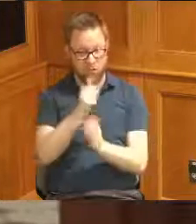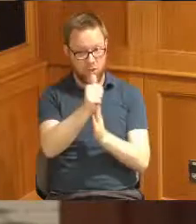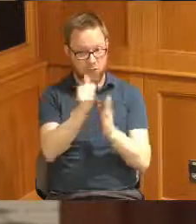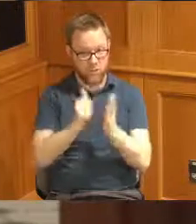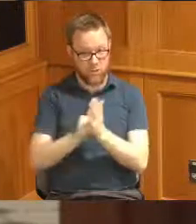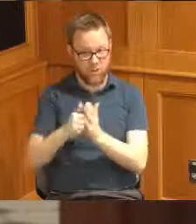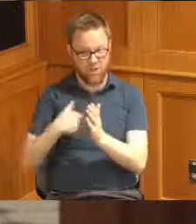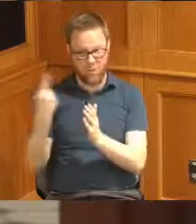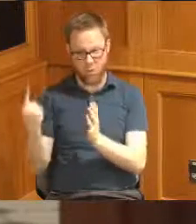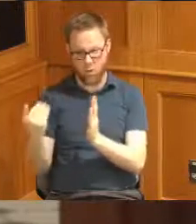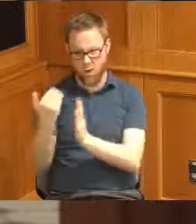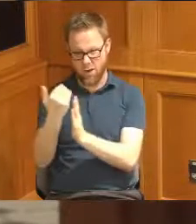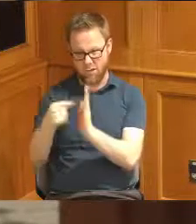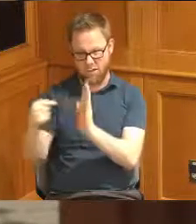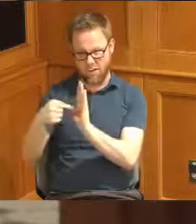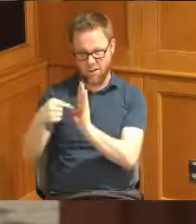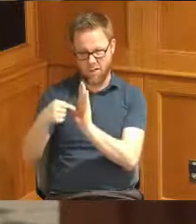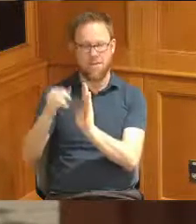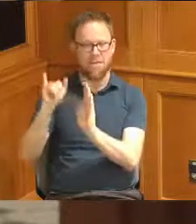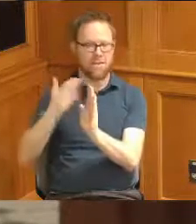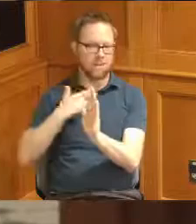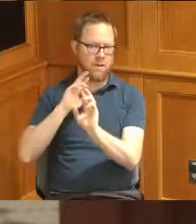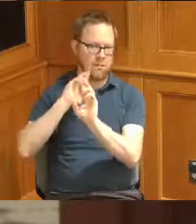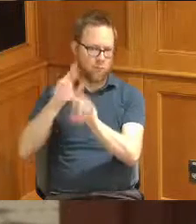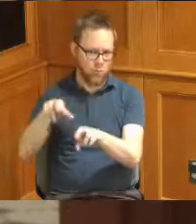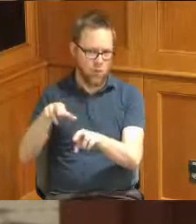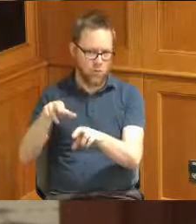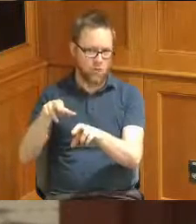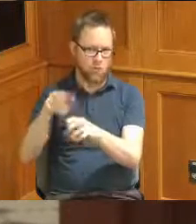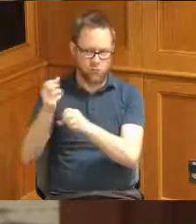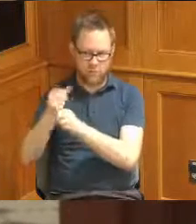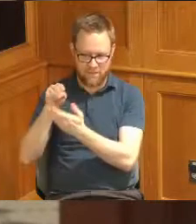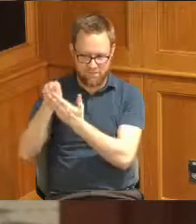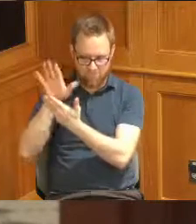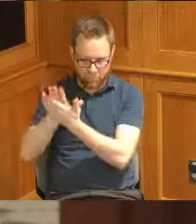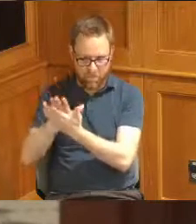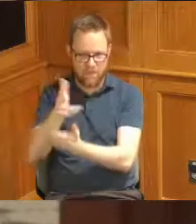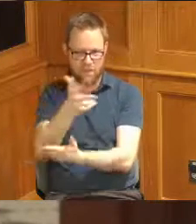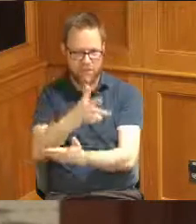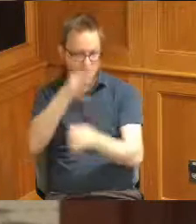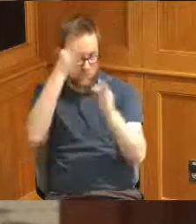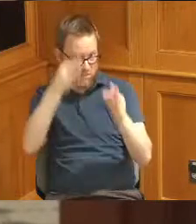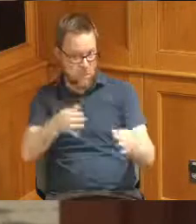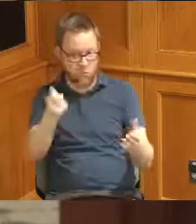you'll receive for the record my report and then you decide the Commissioners decide whether you